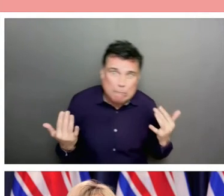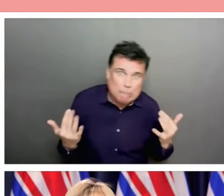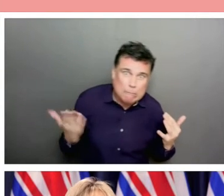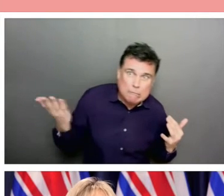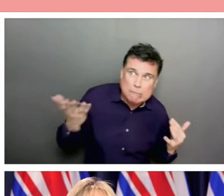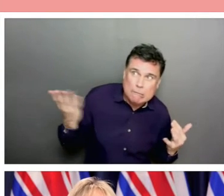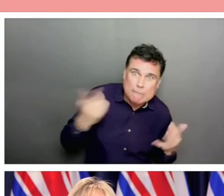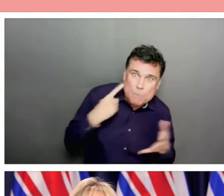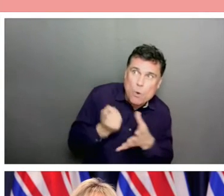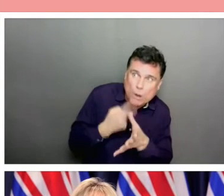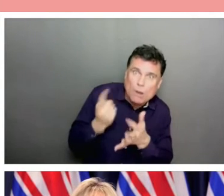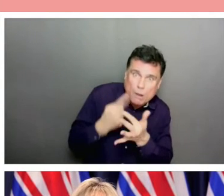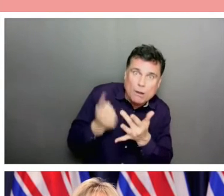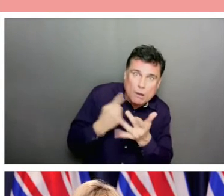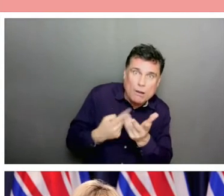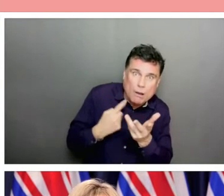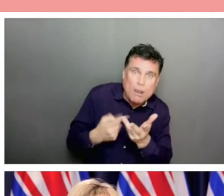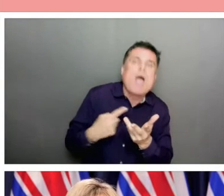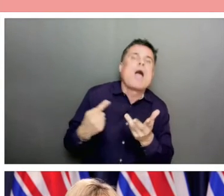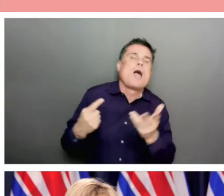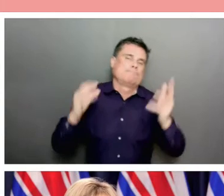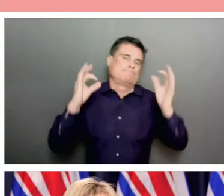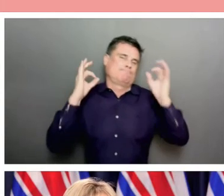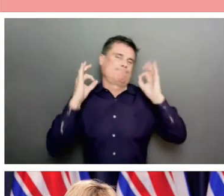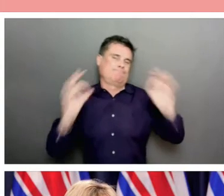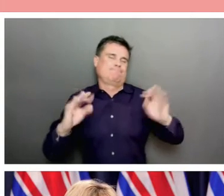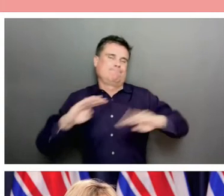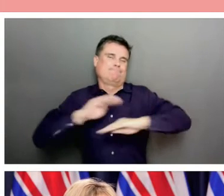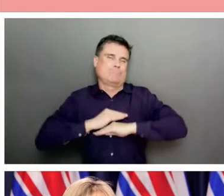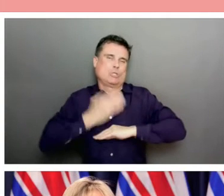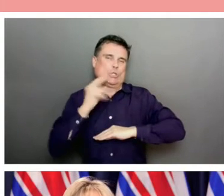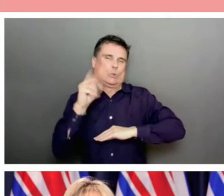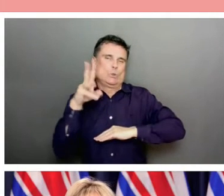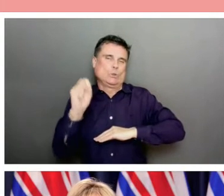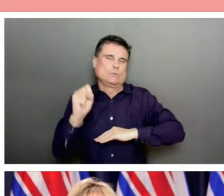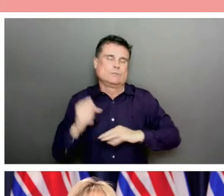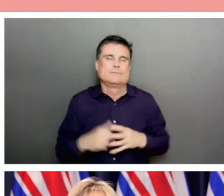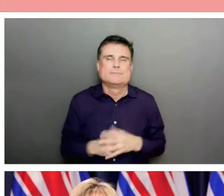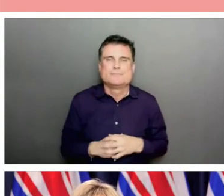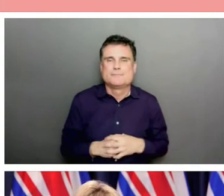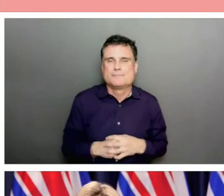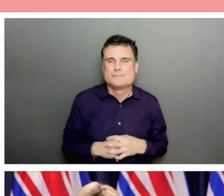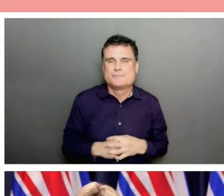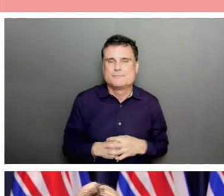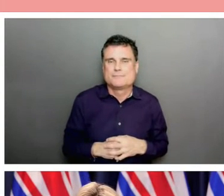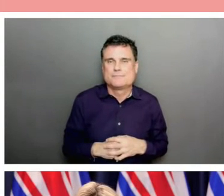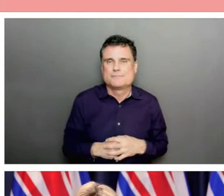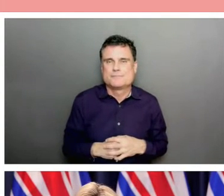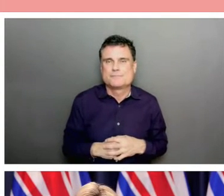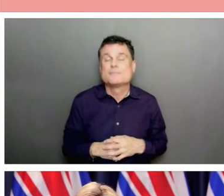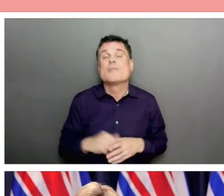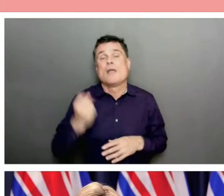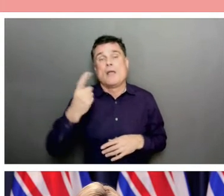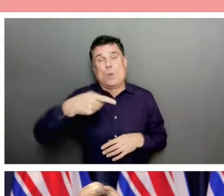we have done is prioritized who will get the limited amount of vaccines that we know we will be receiving in